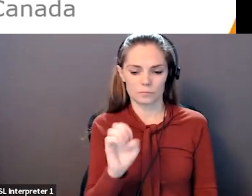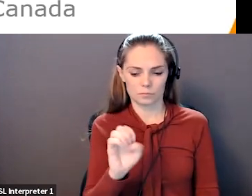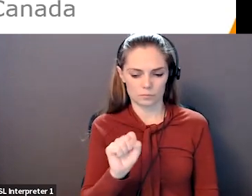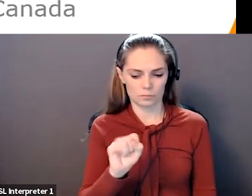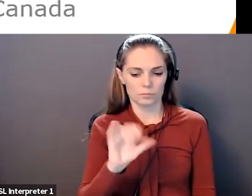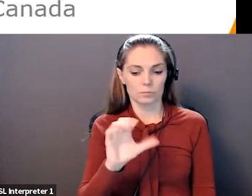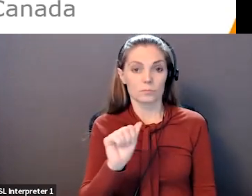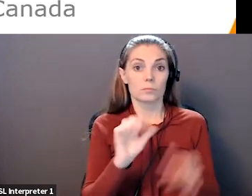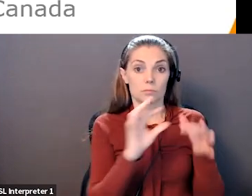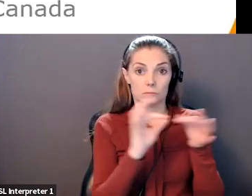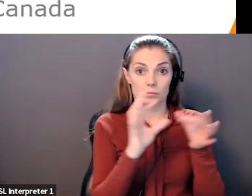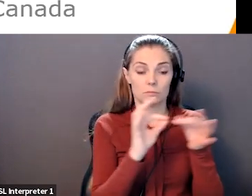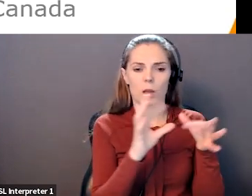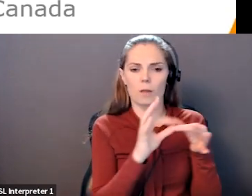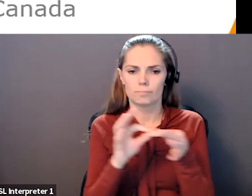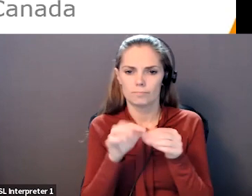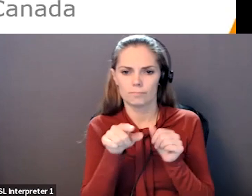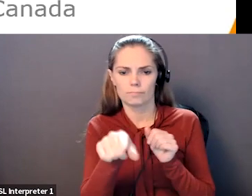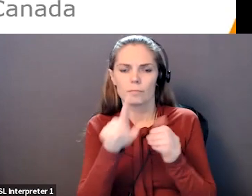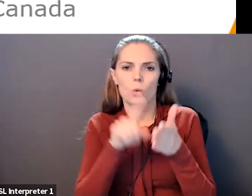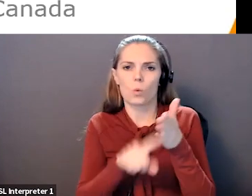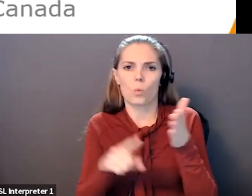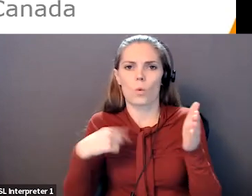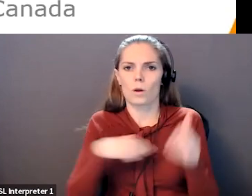in a compensation system you know what we're seeing Across the Nation does differ slightly